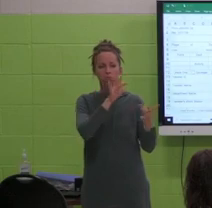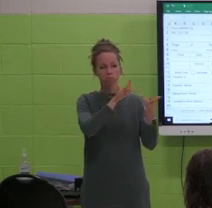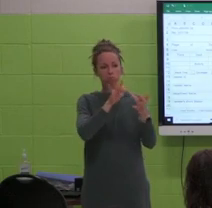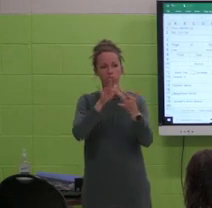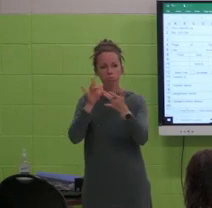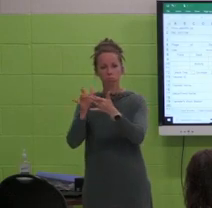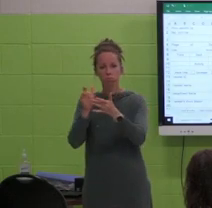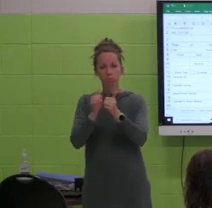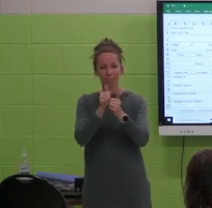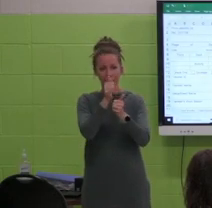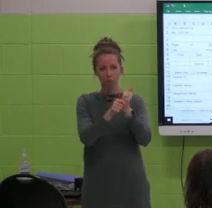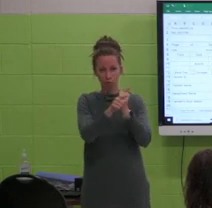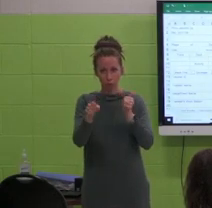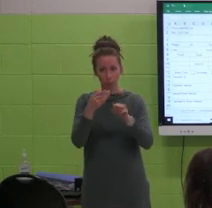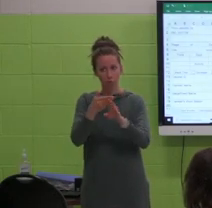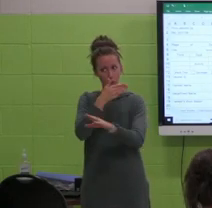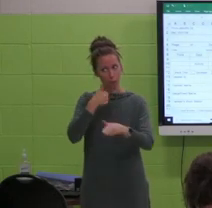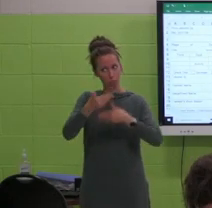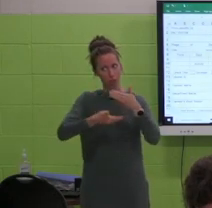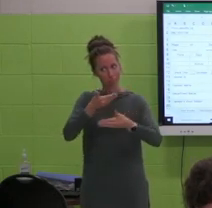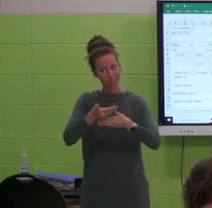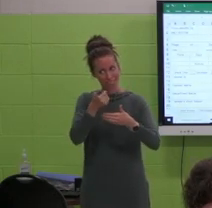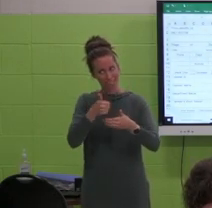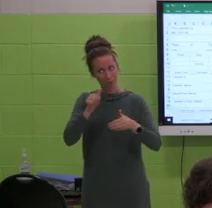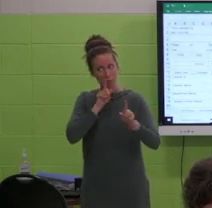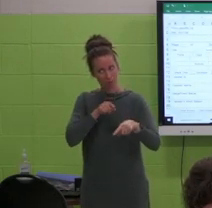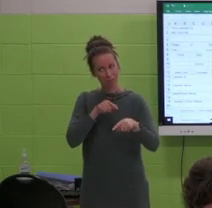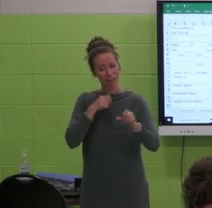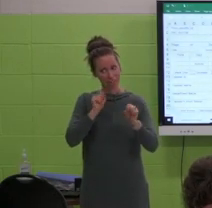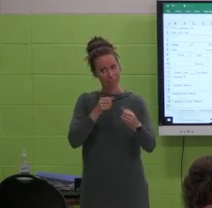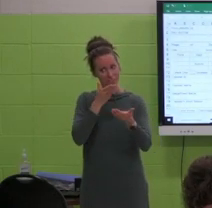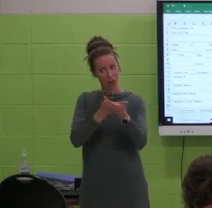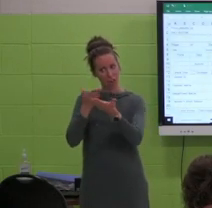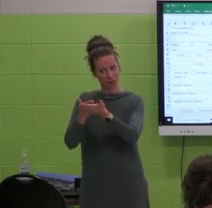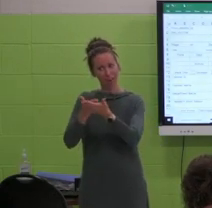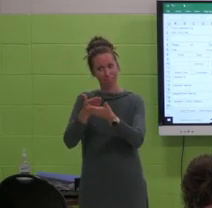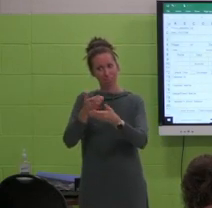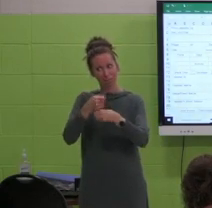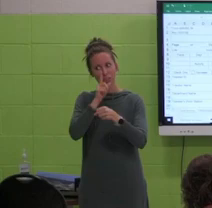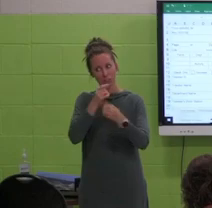I process any of the orders so I can verify what we have in the DPR system yes yes sir